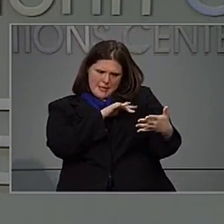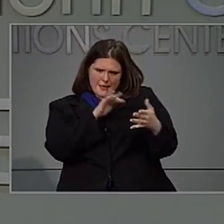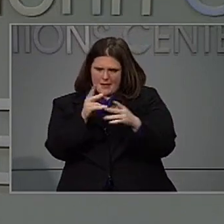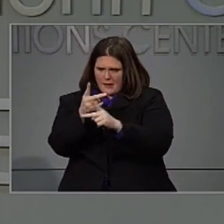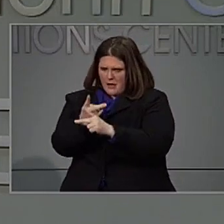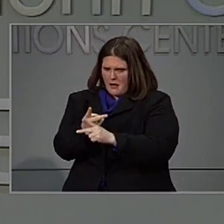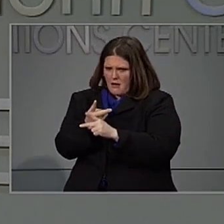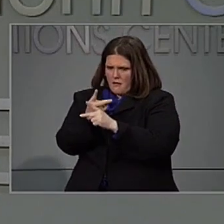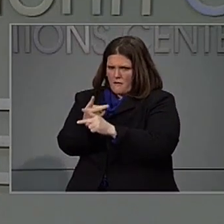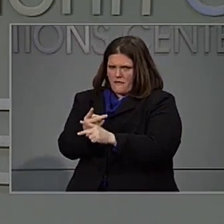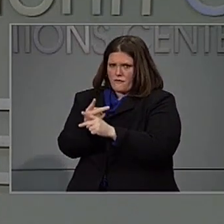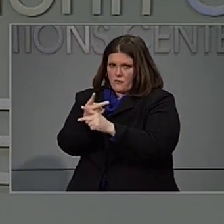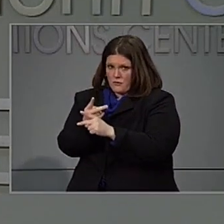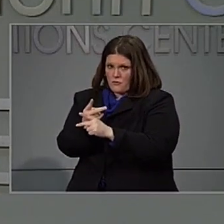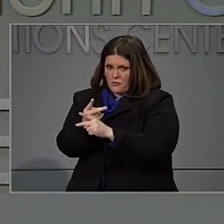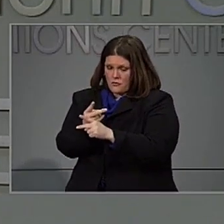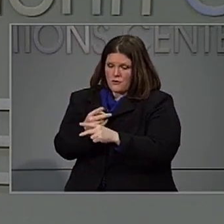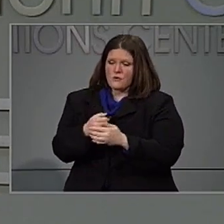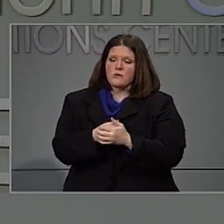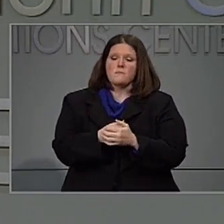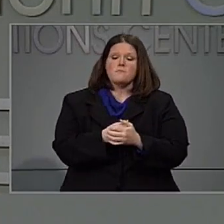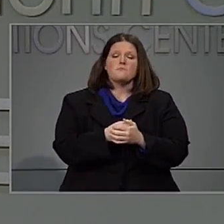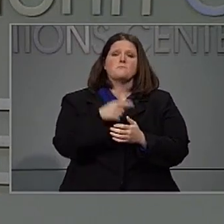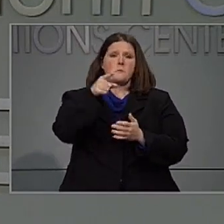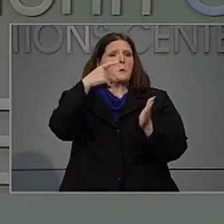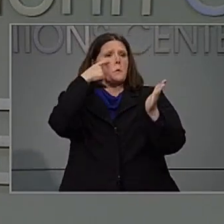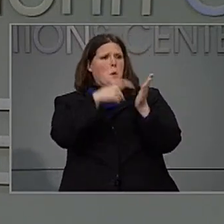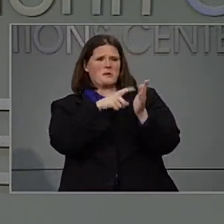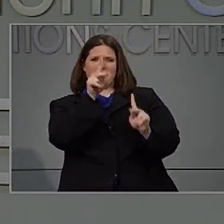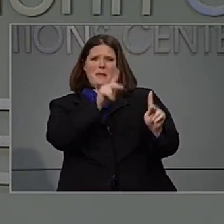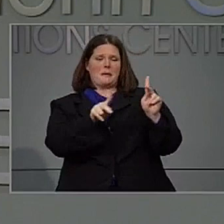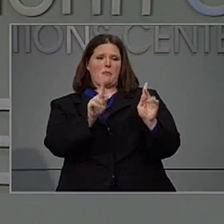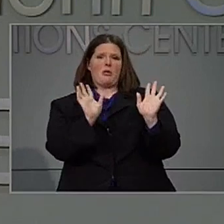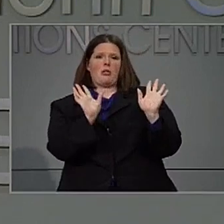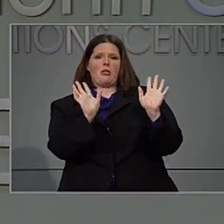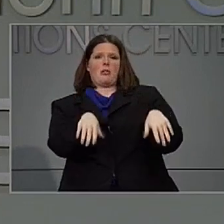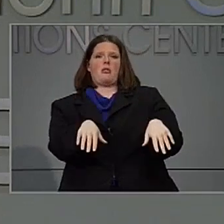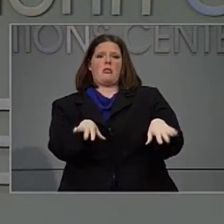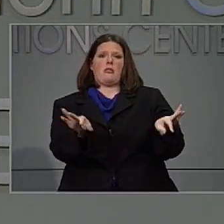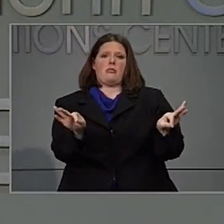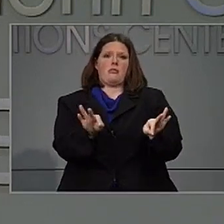WE ARE DOING IT CAUTIOUSLY AND CAREFULLY, AND I THINK FOR THE